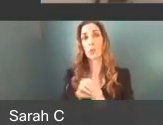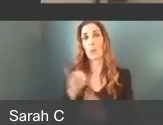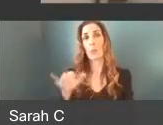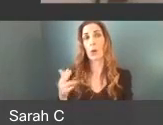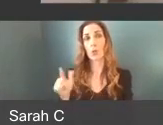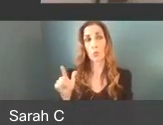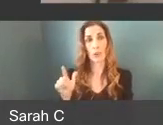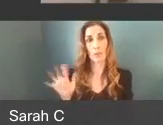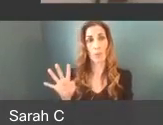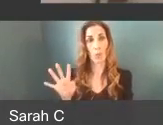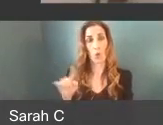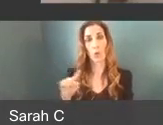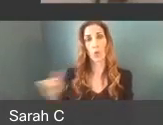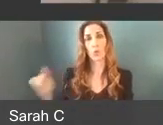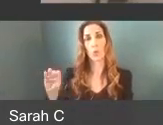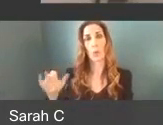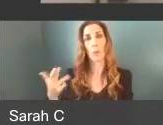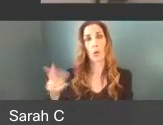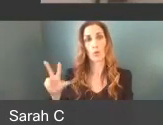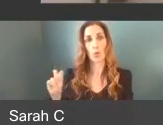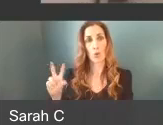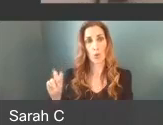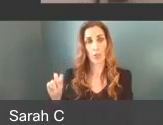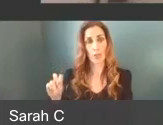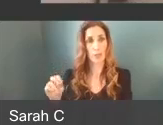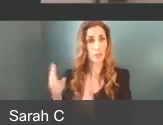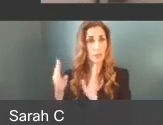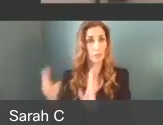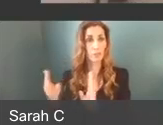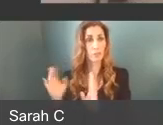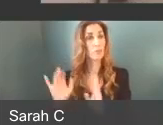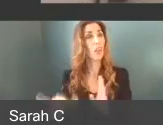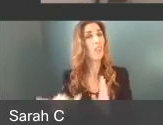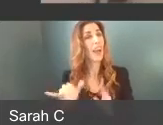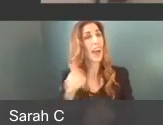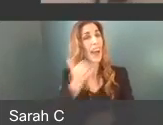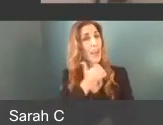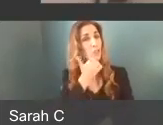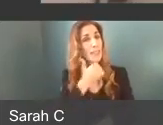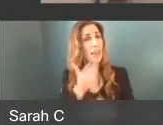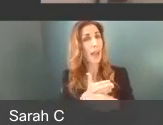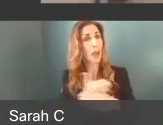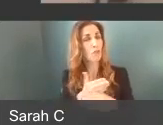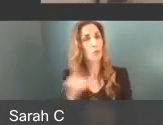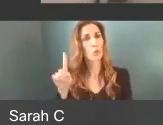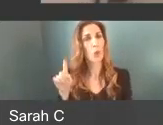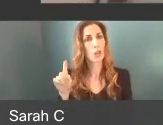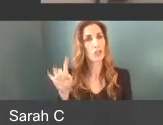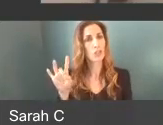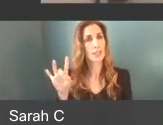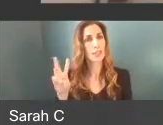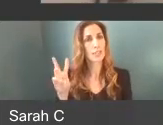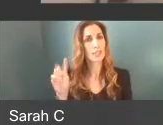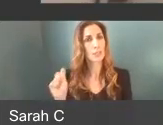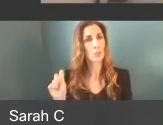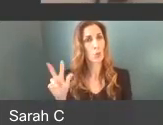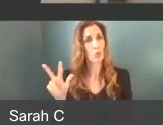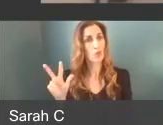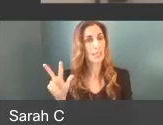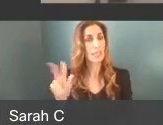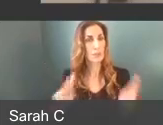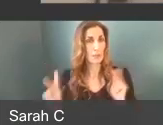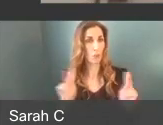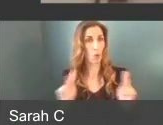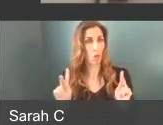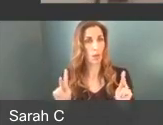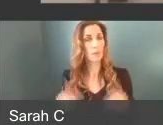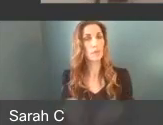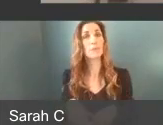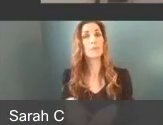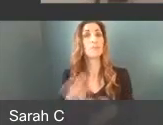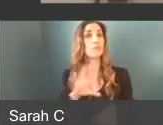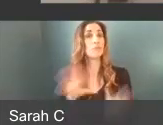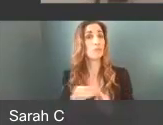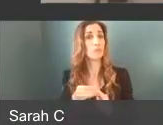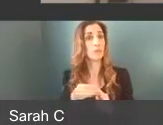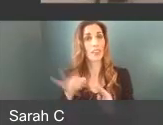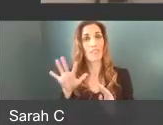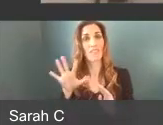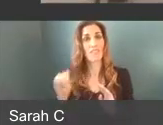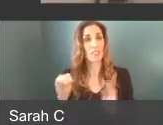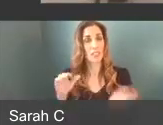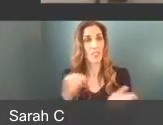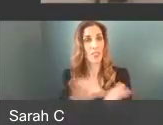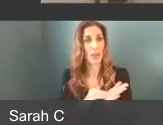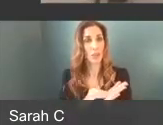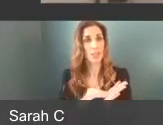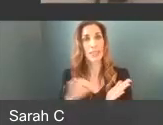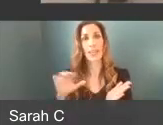through March the 30th. This is a daily average of 186.3 cases and brings us to a total of 50,922.